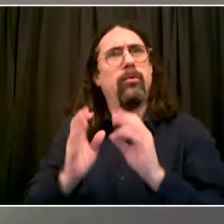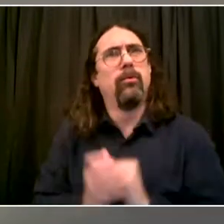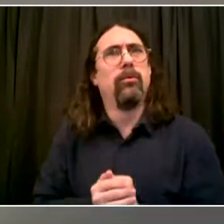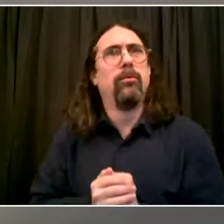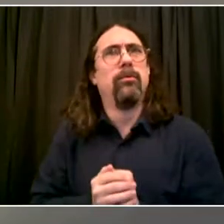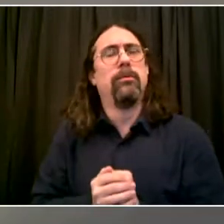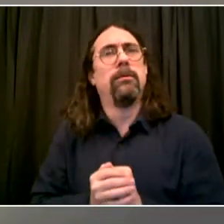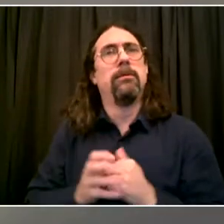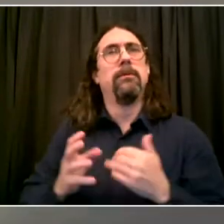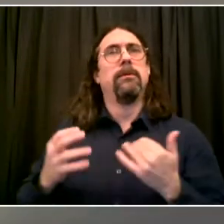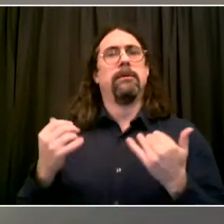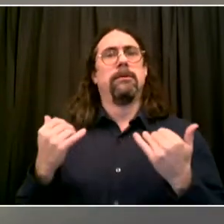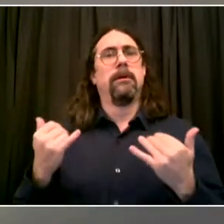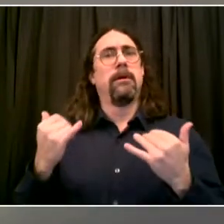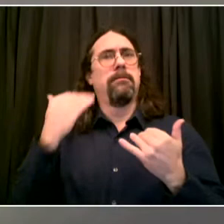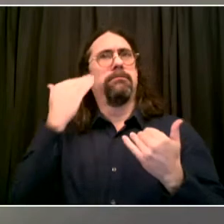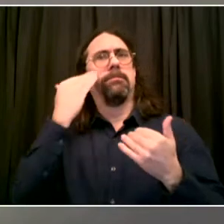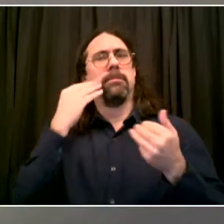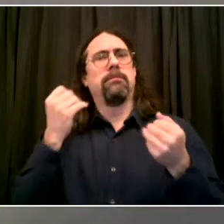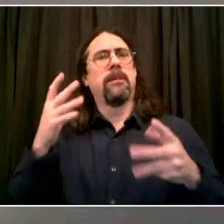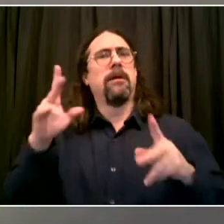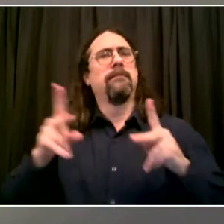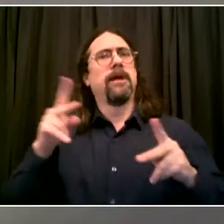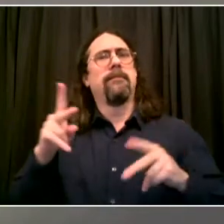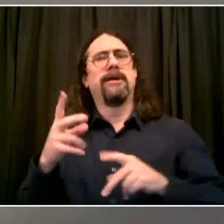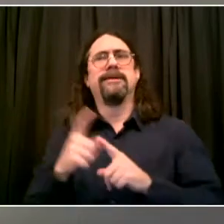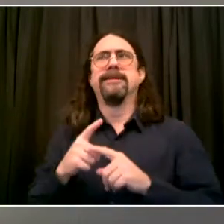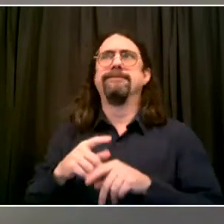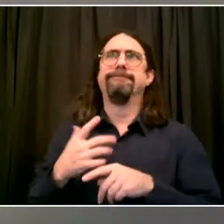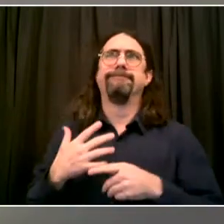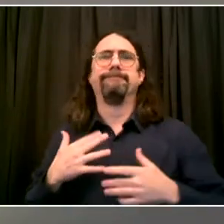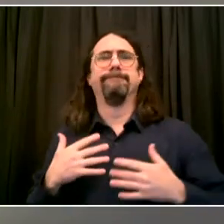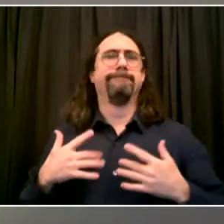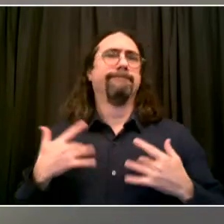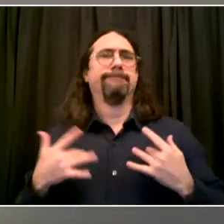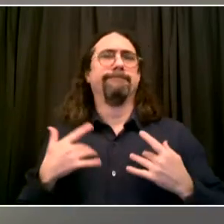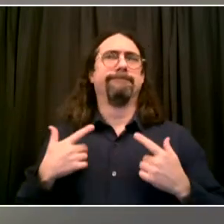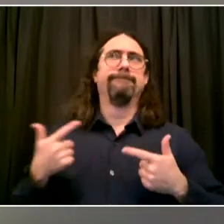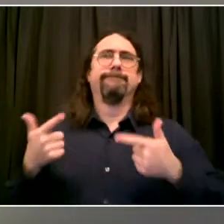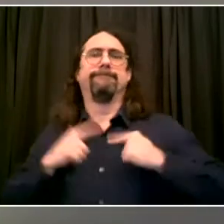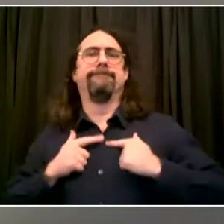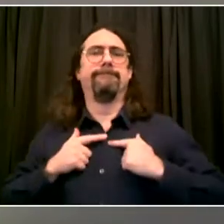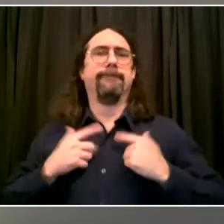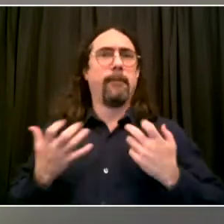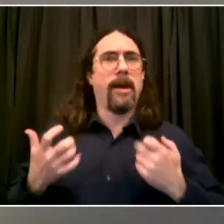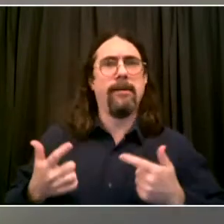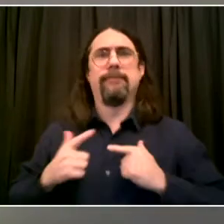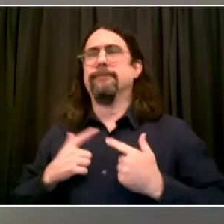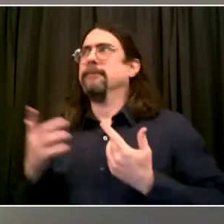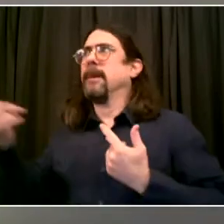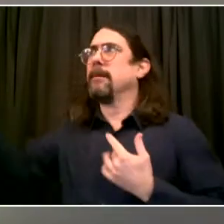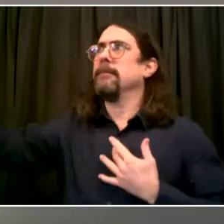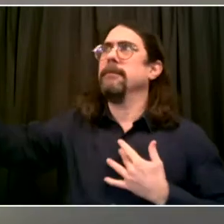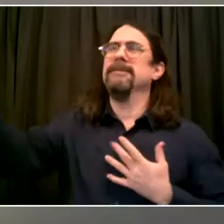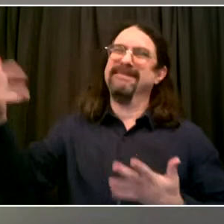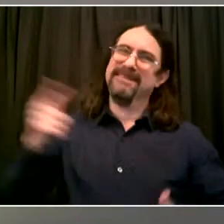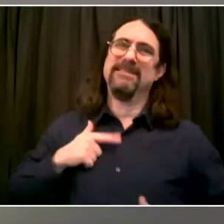AND WE REACH ALL SECTIONS OF THE COMMUNITY. WE KNOW RIGHT NOW THERE'S A LOT OF PEPE-UNTP P DEMAND